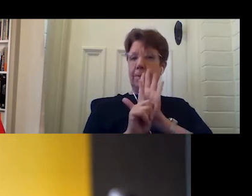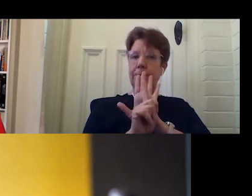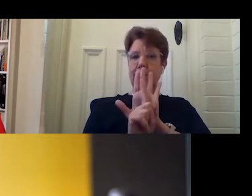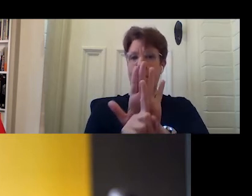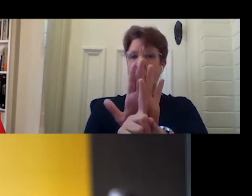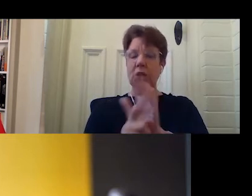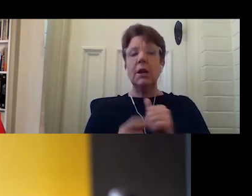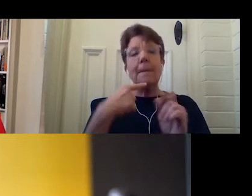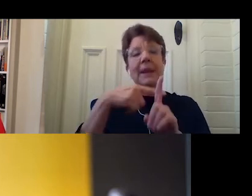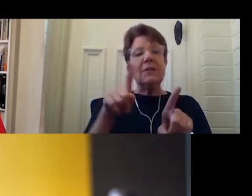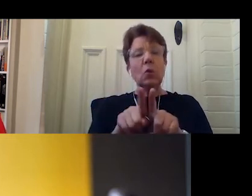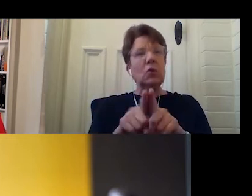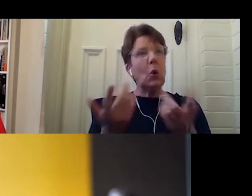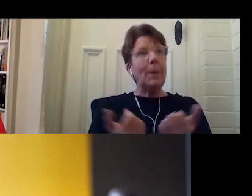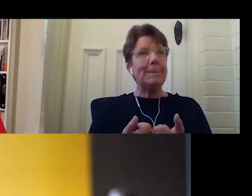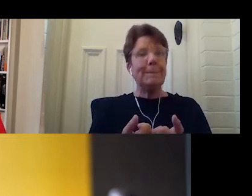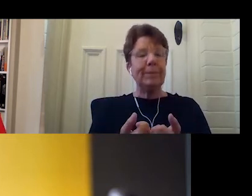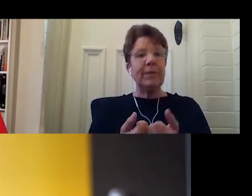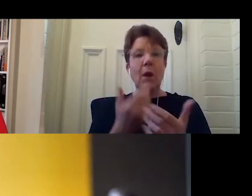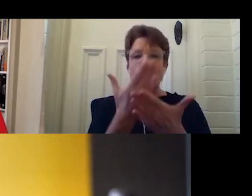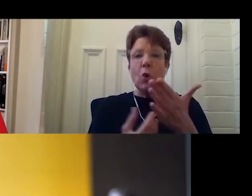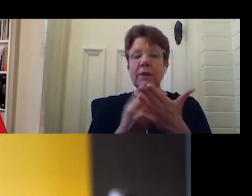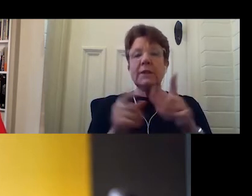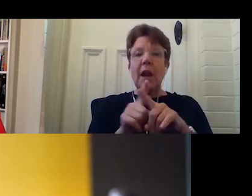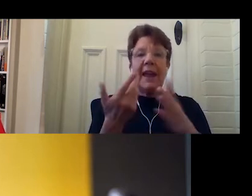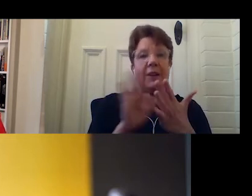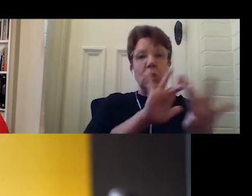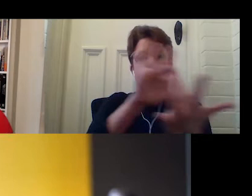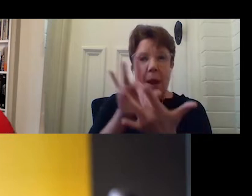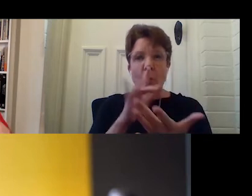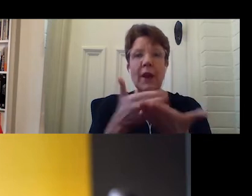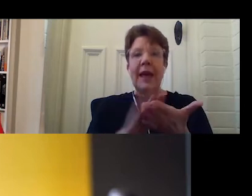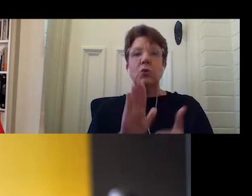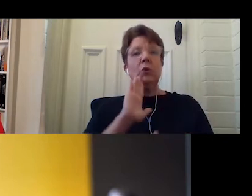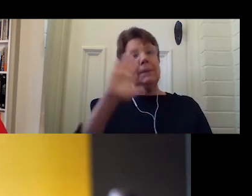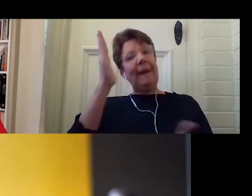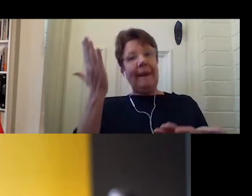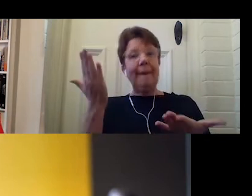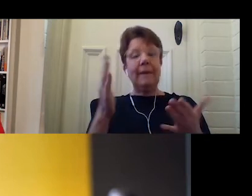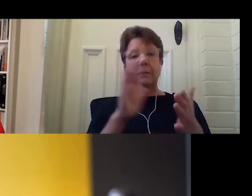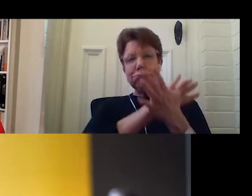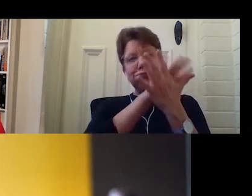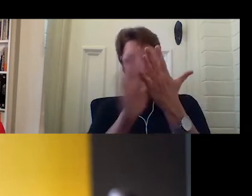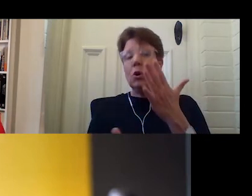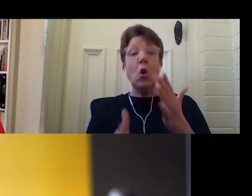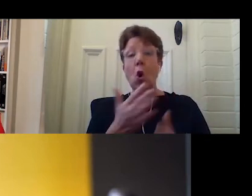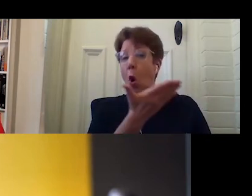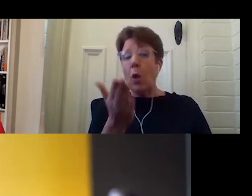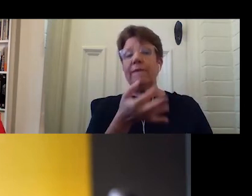there are even resources on networking and public speaking, and a whole lot more. They're all free, so I highly recommend that you go